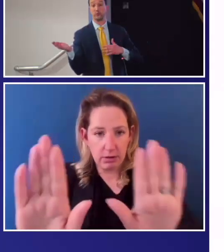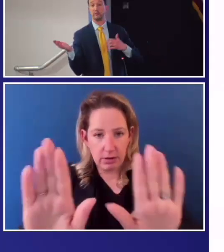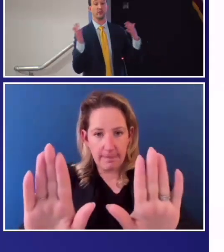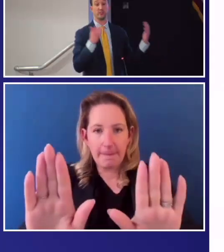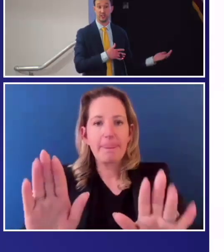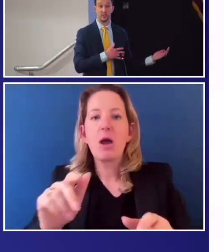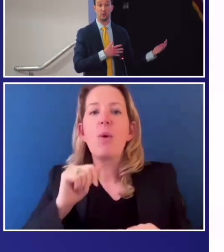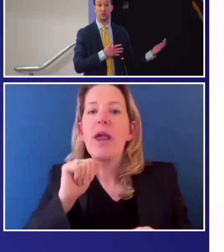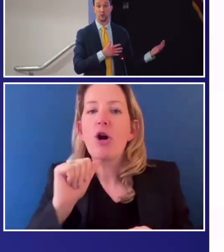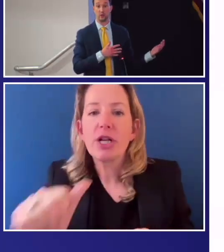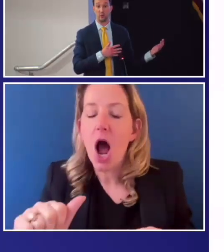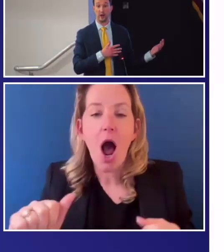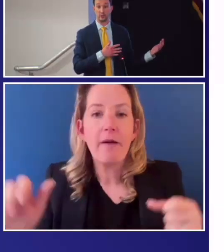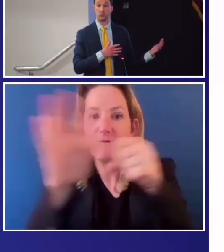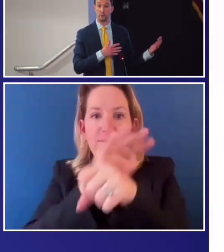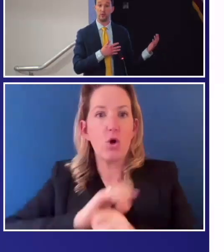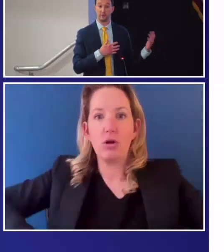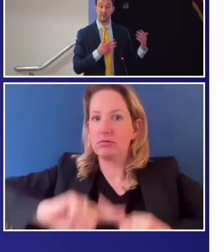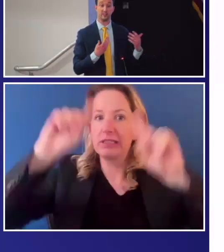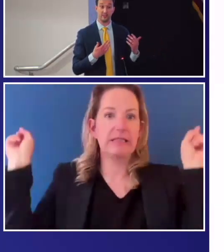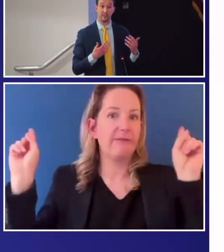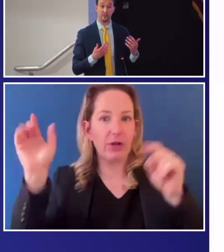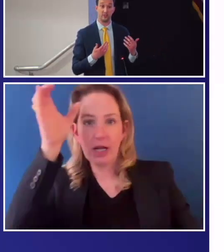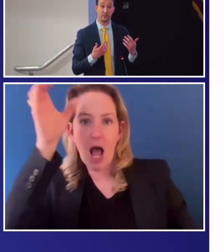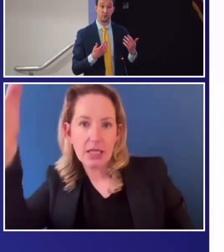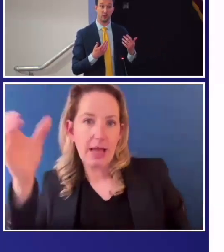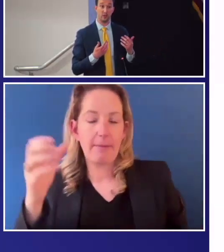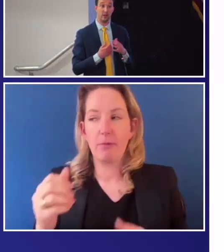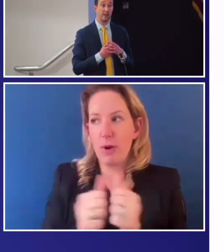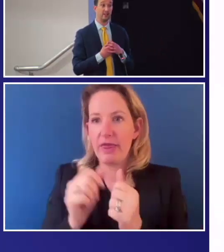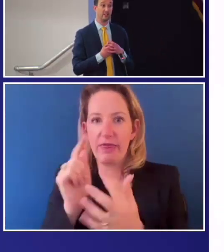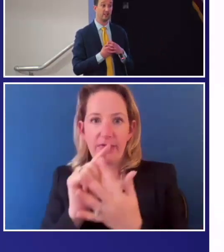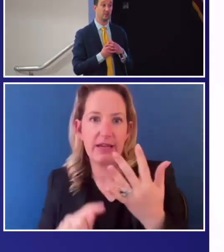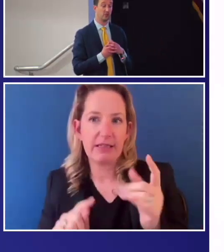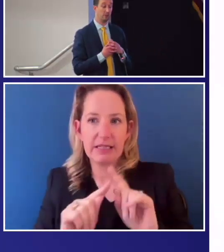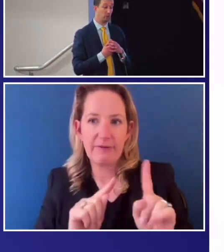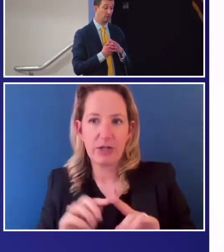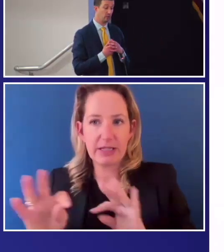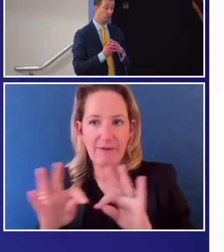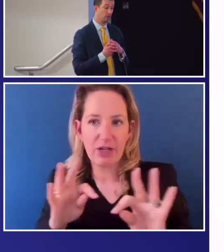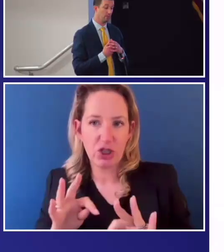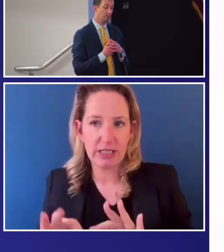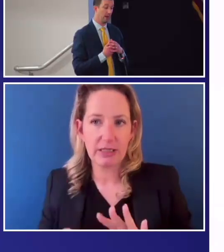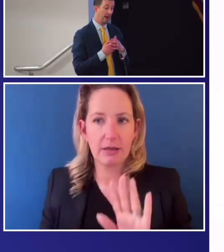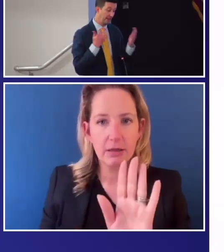universes here when -- as we quibble over these definitions, if you will. It does -- but we did want to at